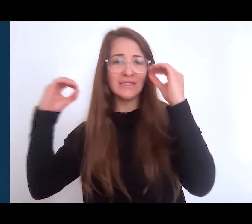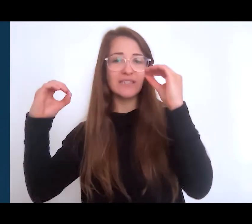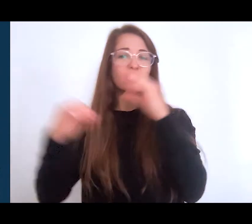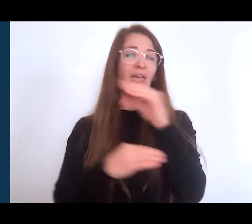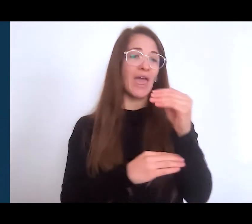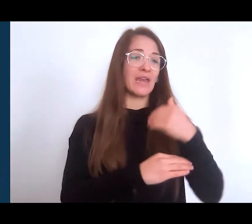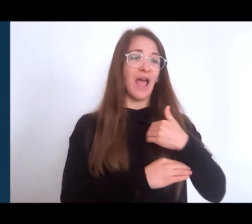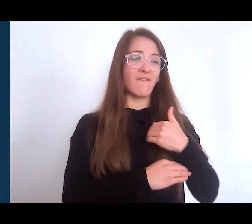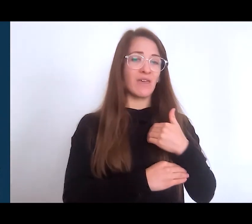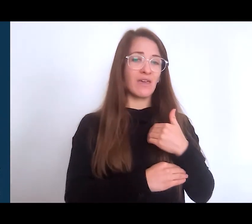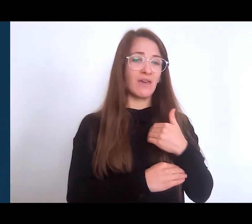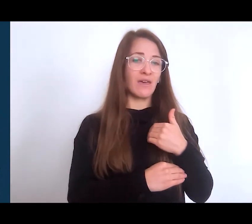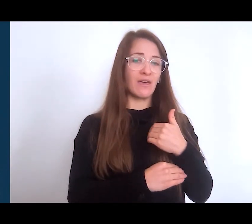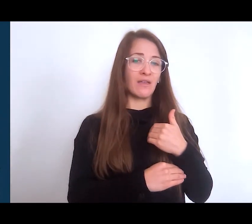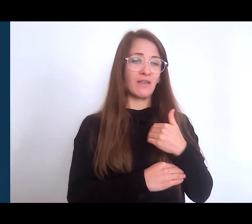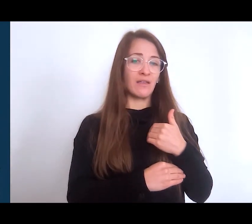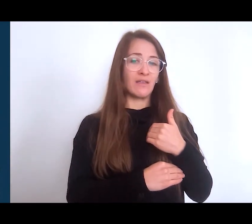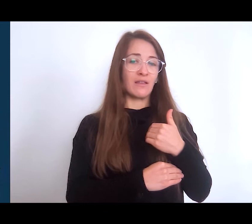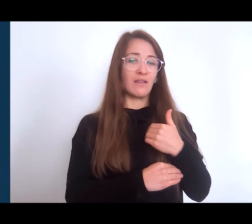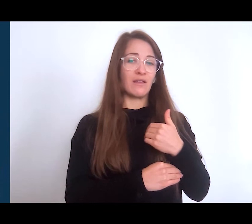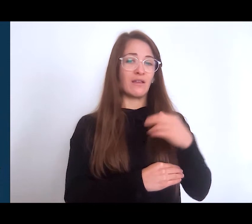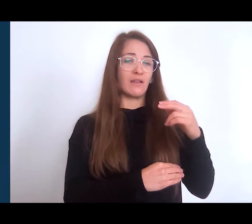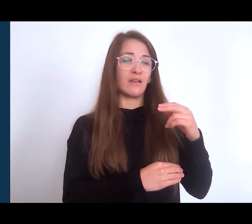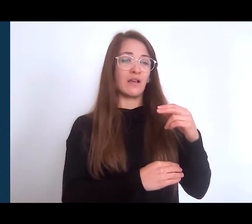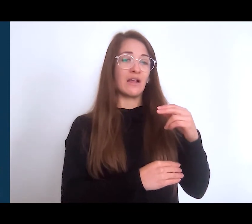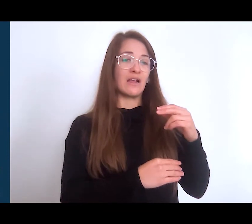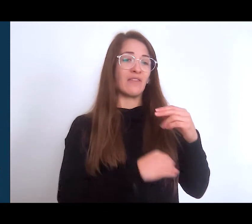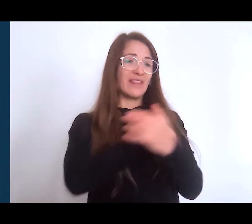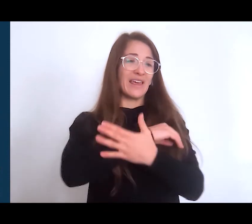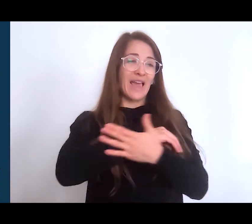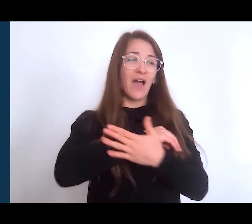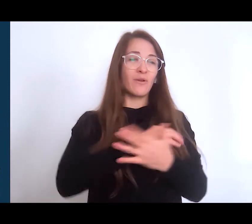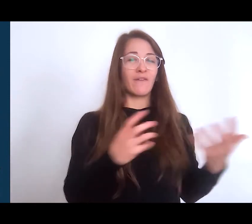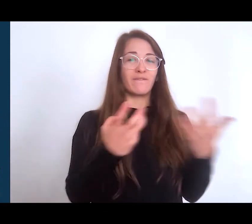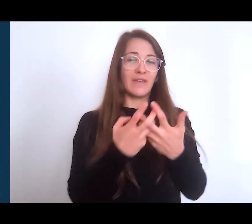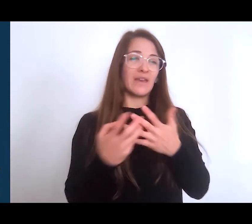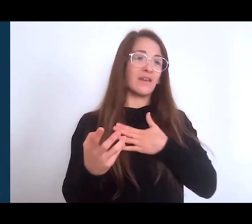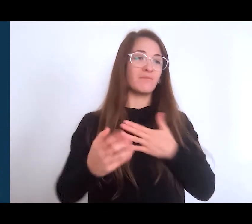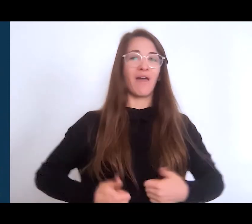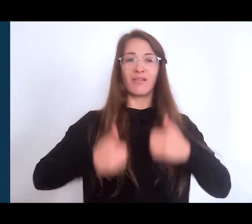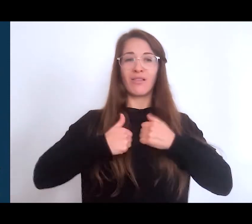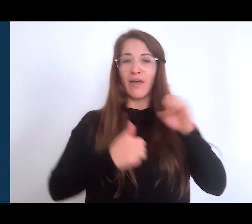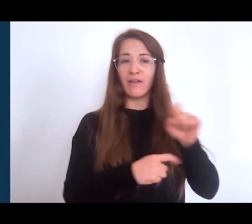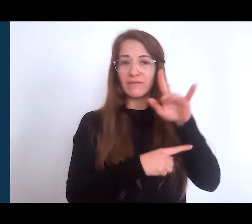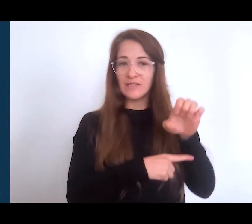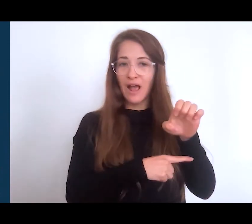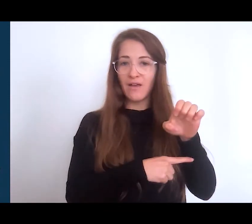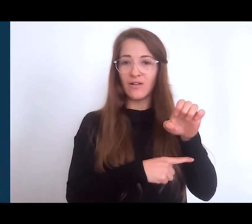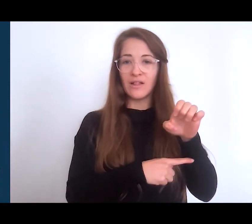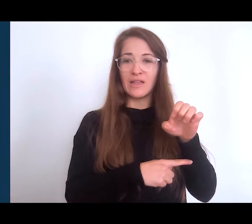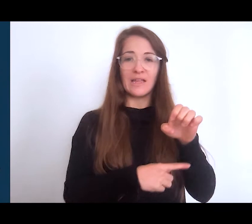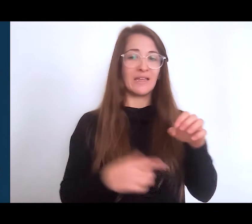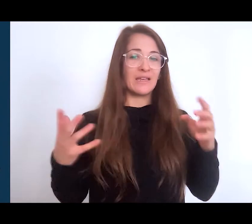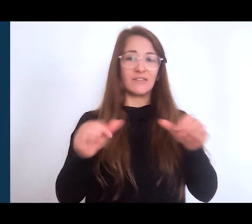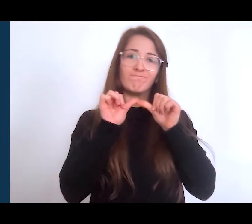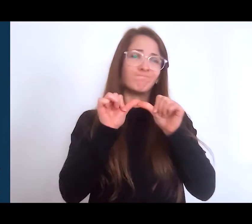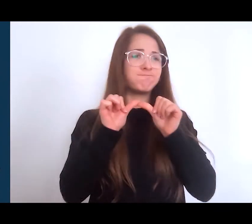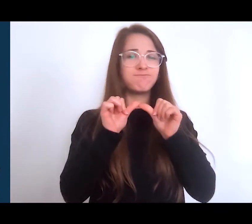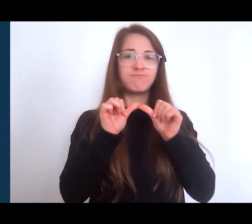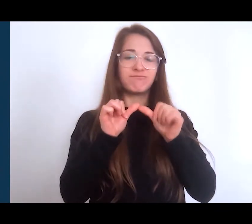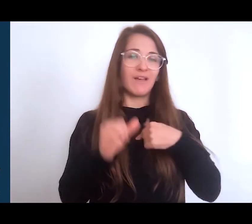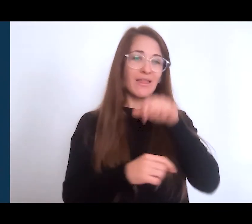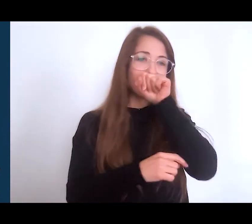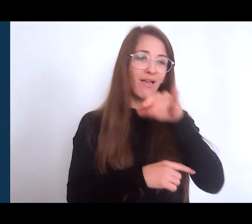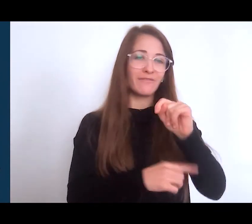IT WAS DIFFICULT TO JUGGLE AND